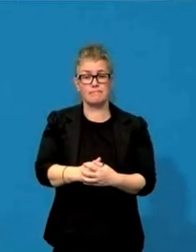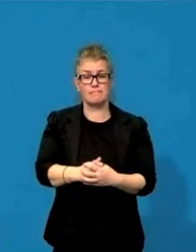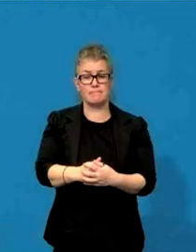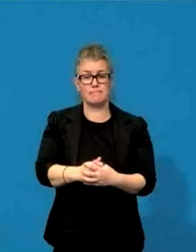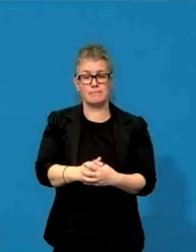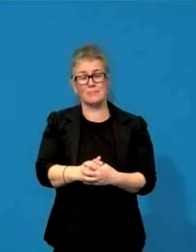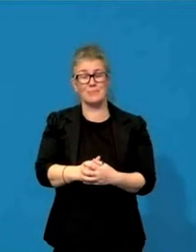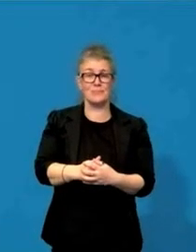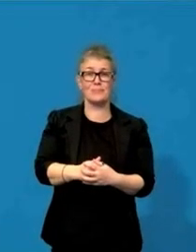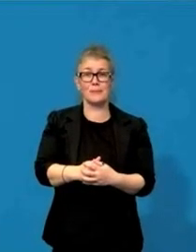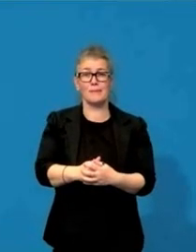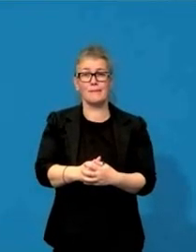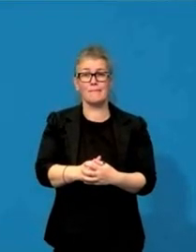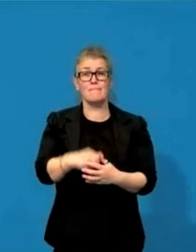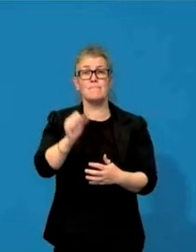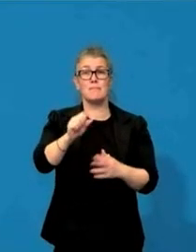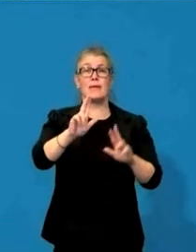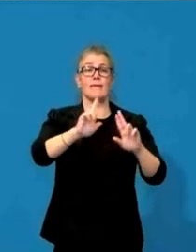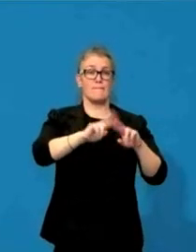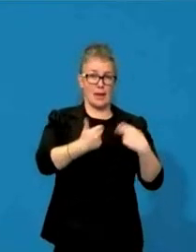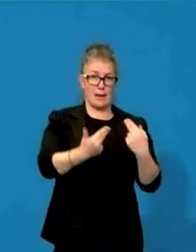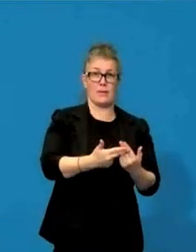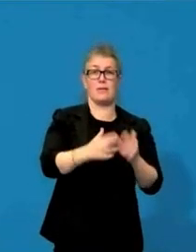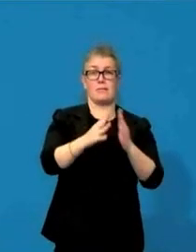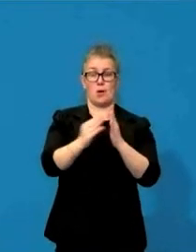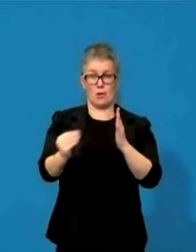it was a family model. And the support that we had around it.